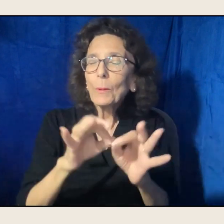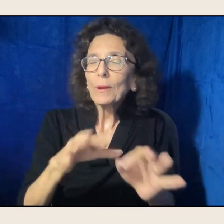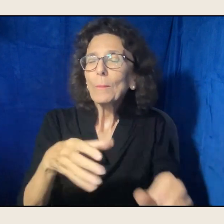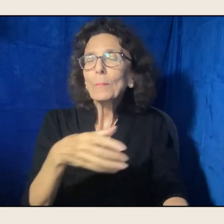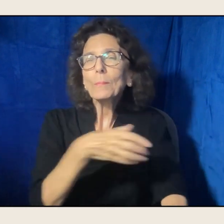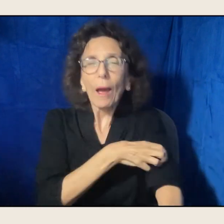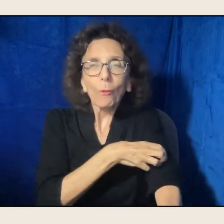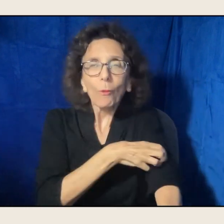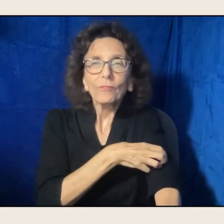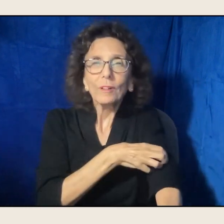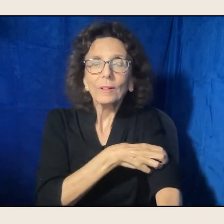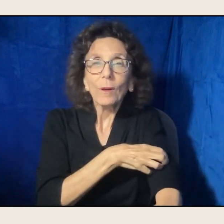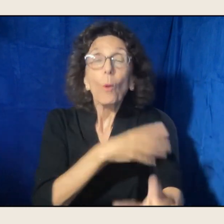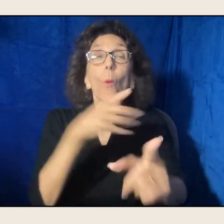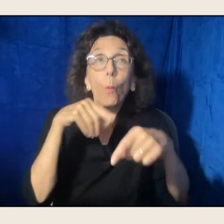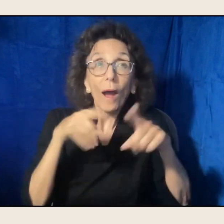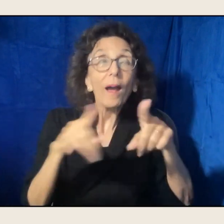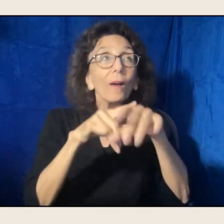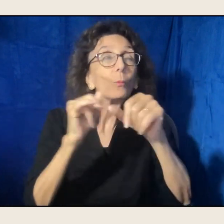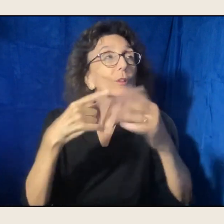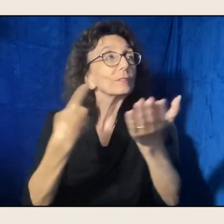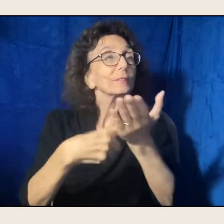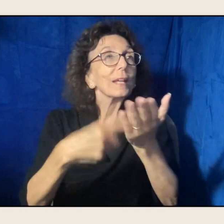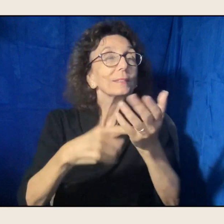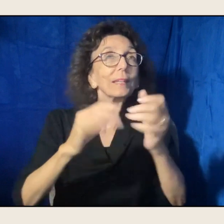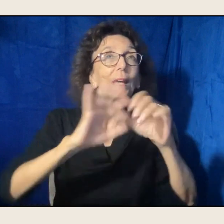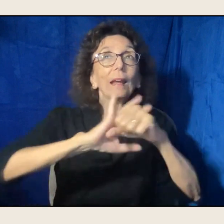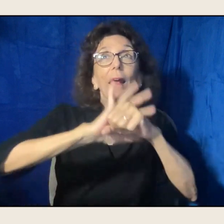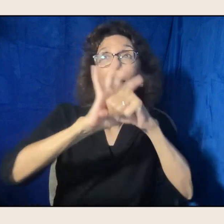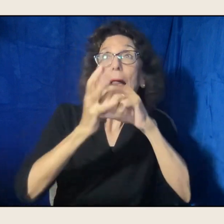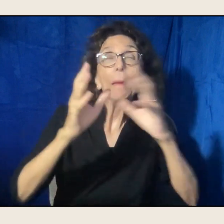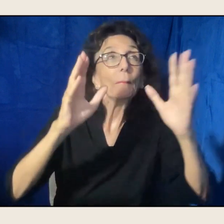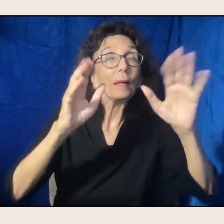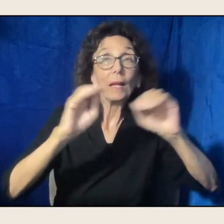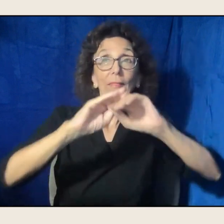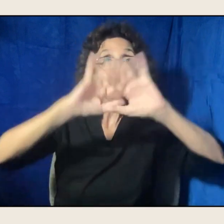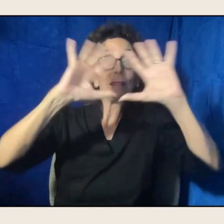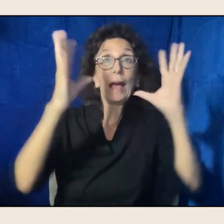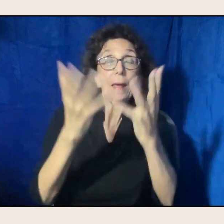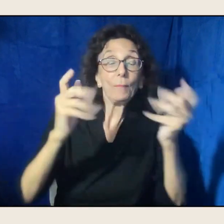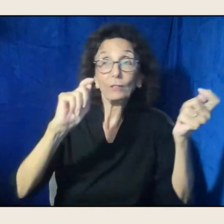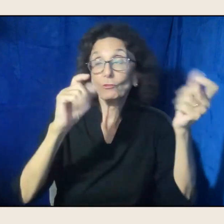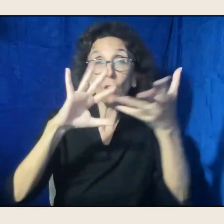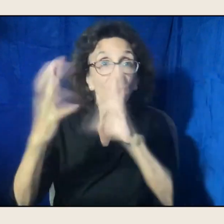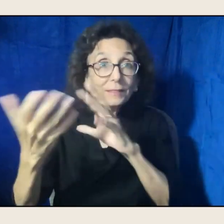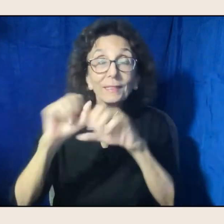about climate crisis and societal crisis. I want to mention here that last week,